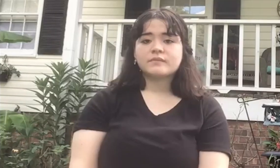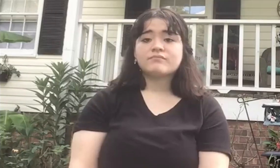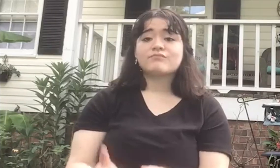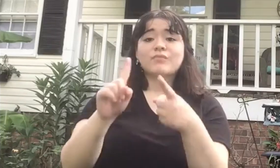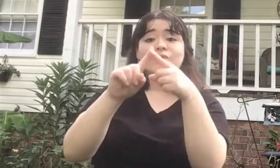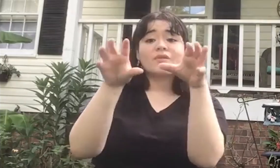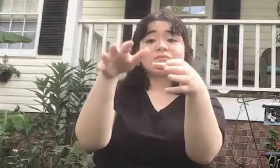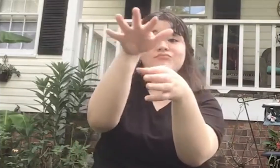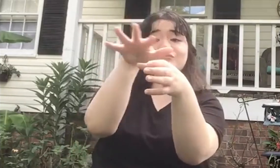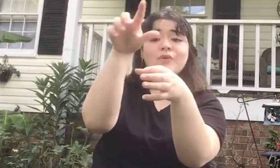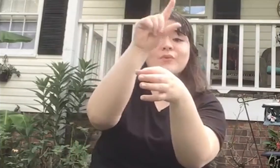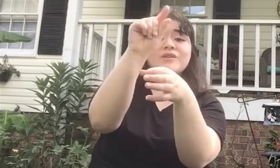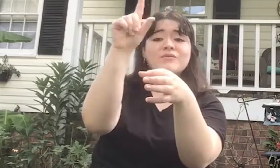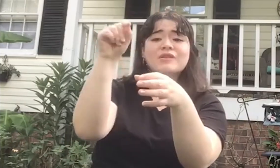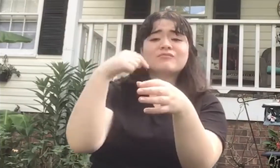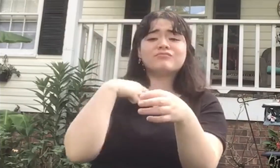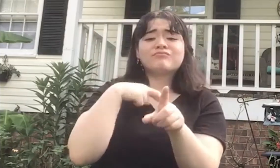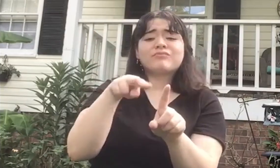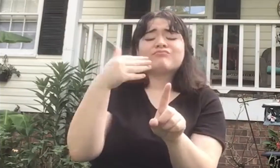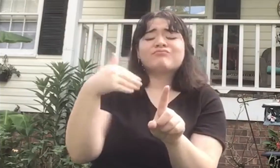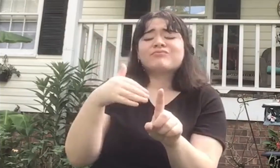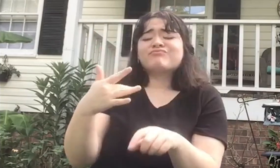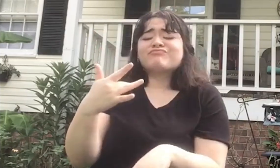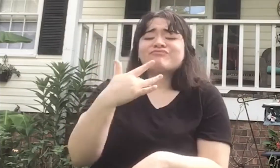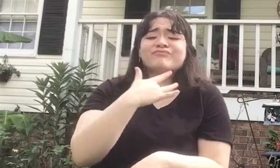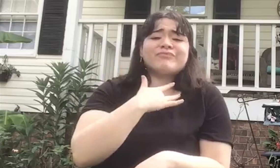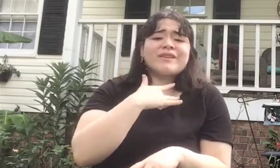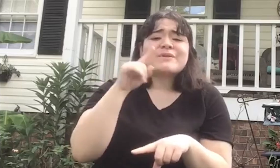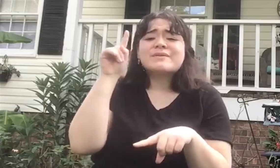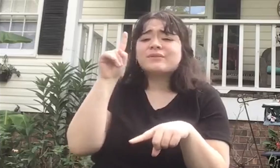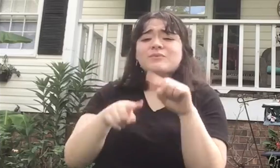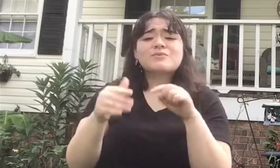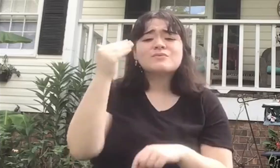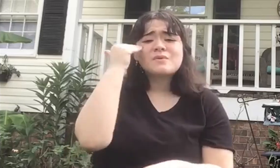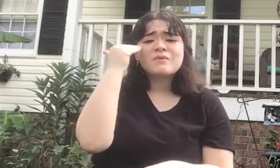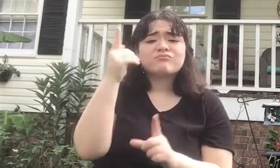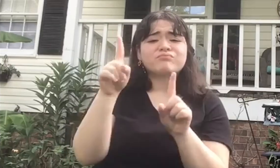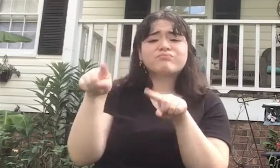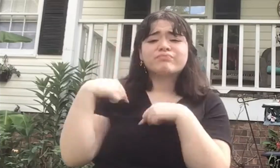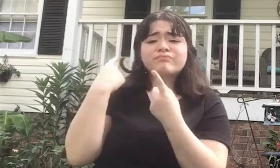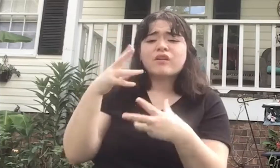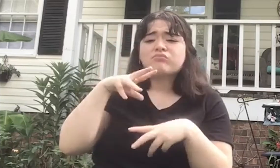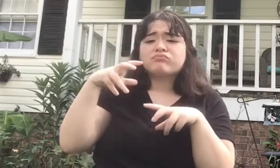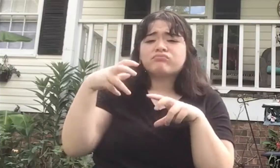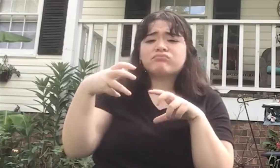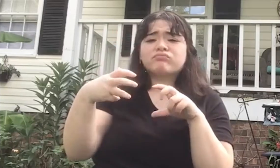To the Class of 2020, our hearts go out to you, we can't begin to even know